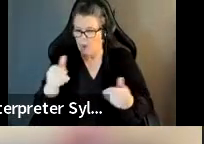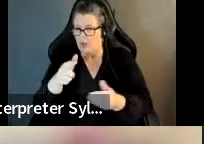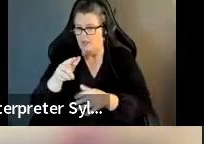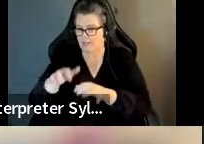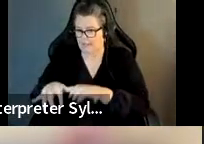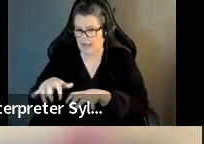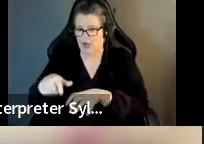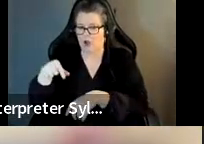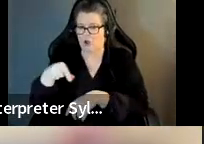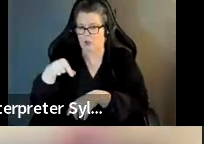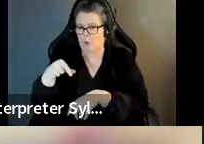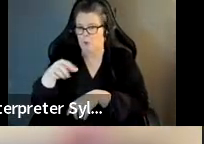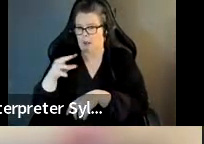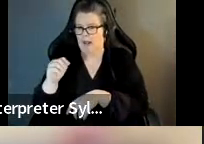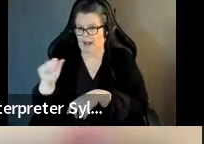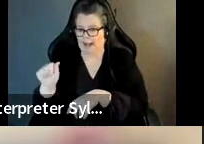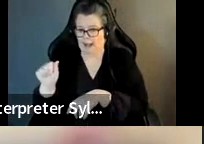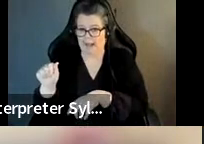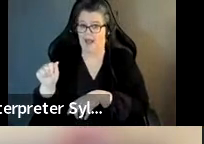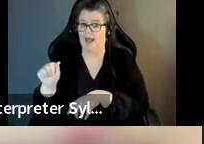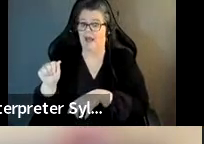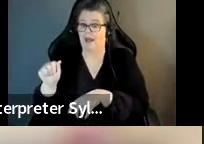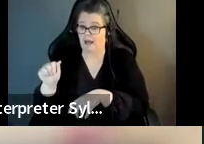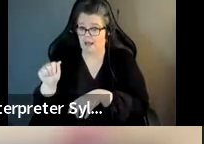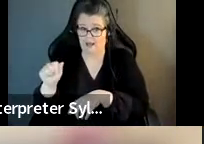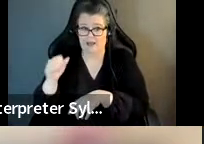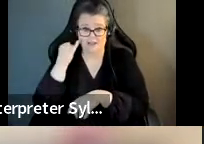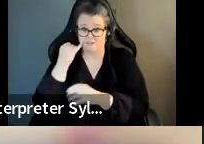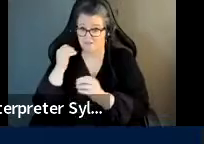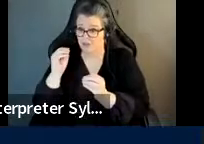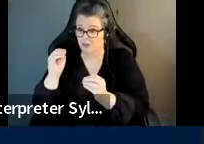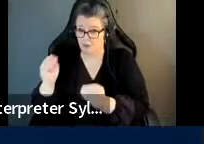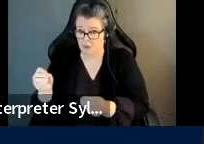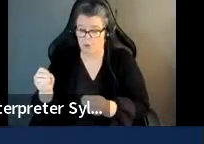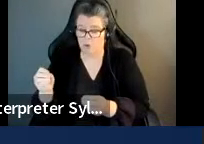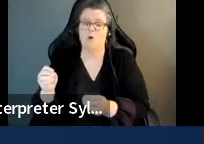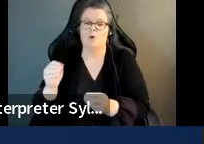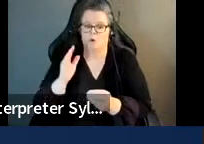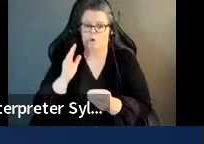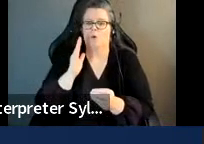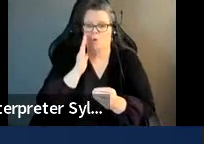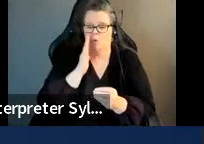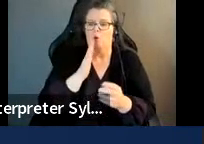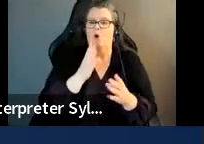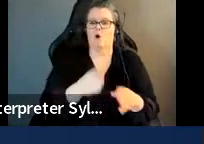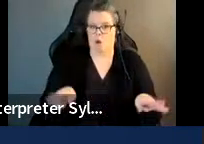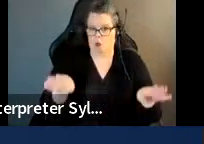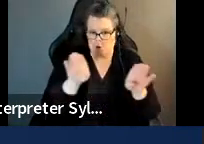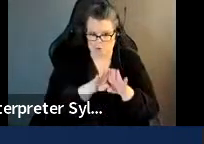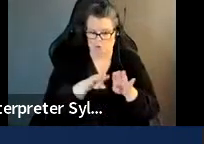Otherwise we can go ahead and move forward with ending today's informational meeting.